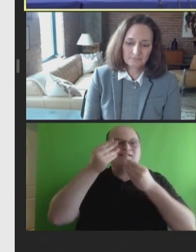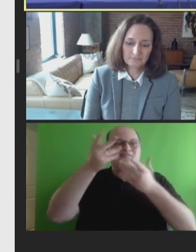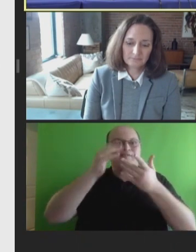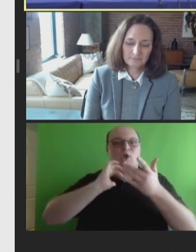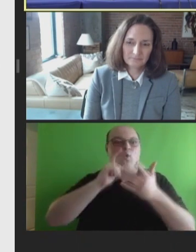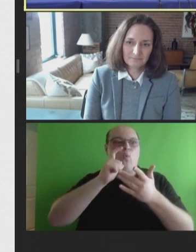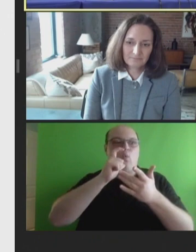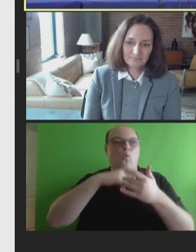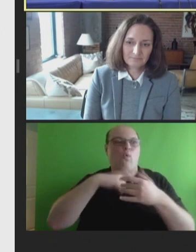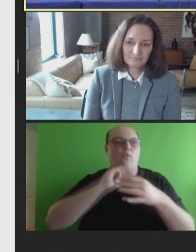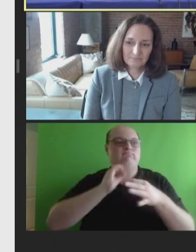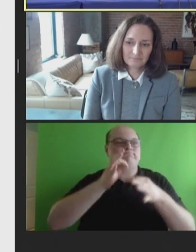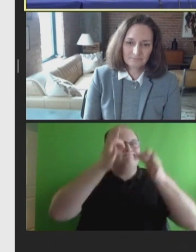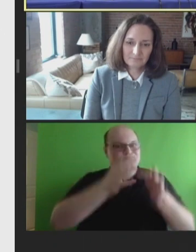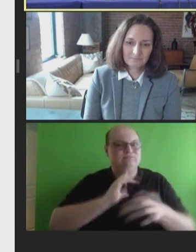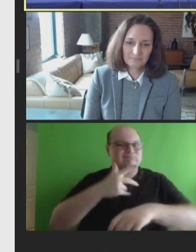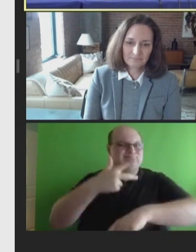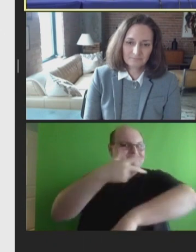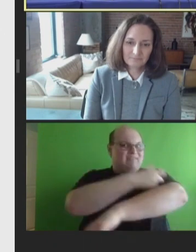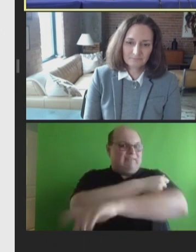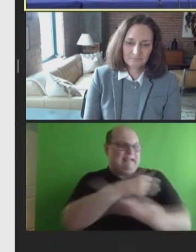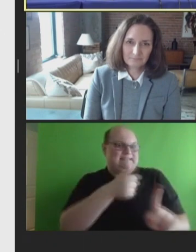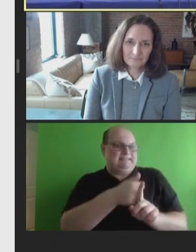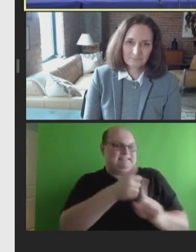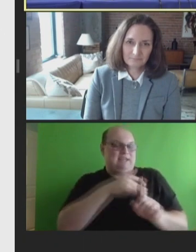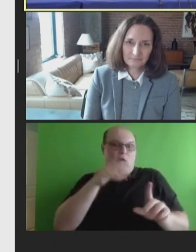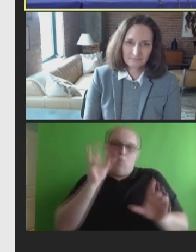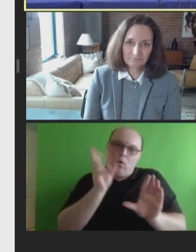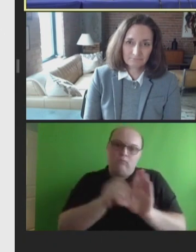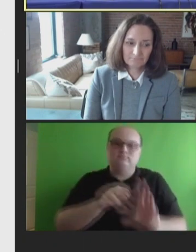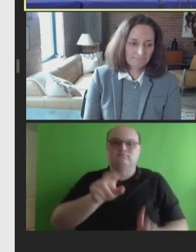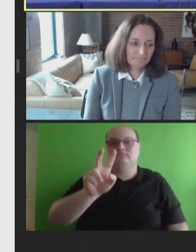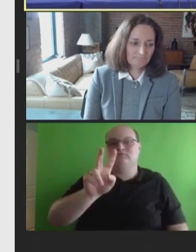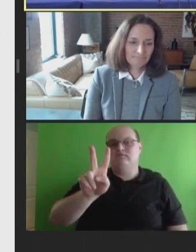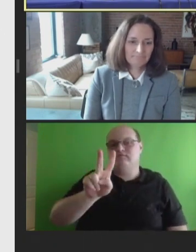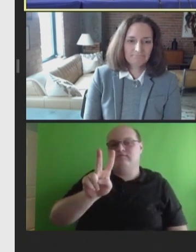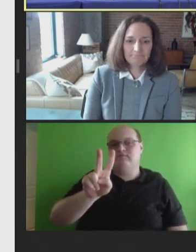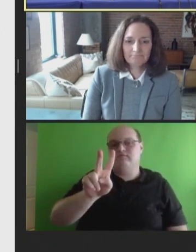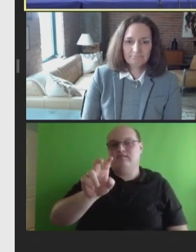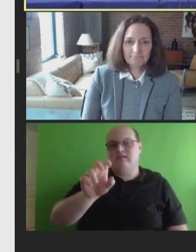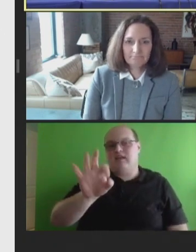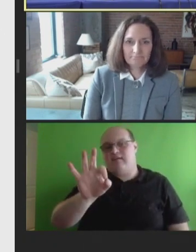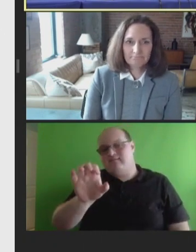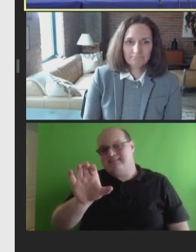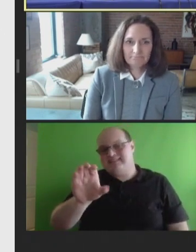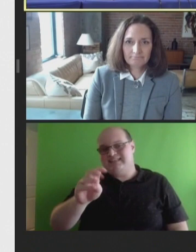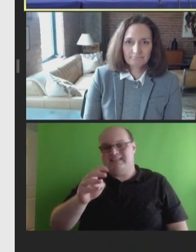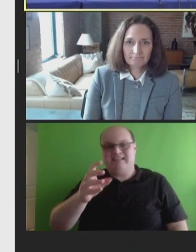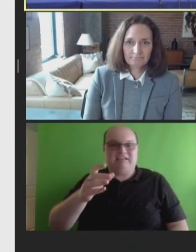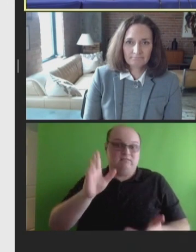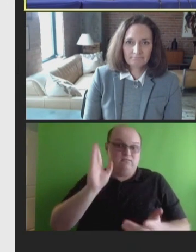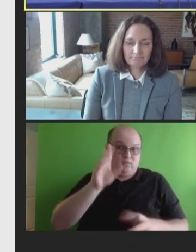about whether the vaccine will be in VFC or not. You know, because we seem to be in the